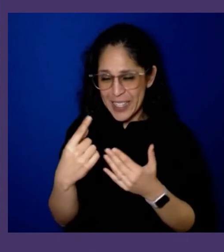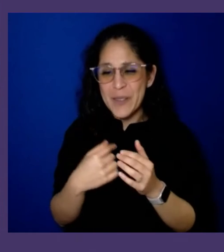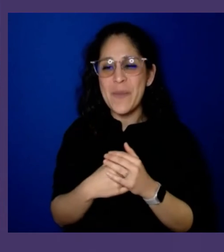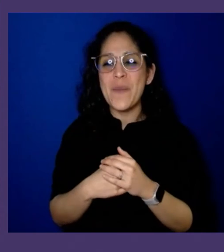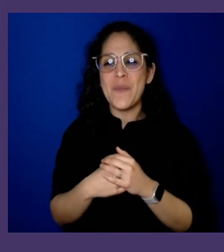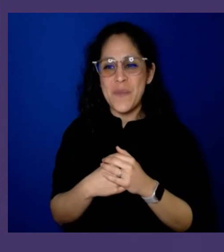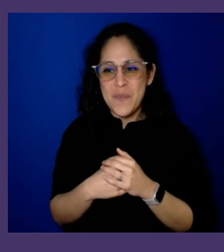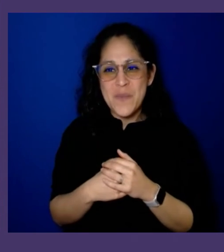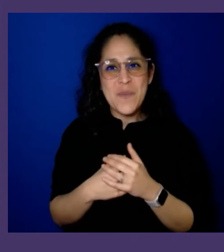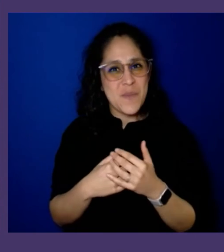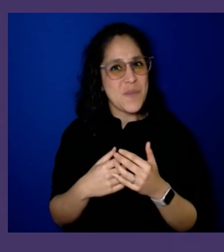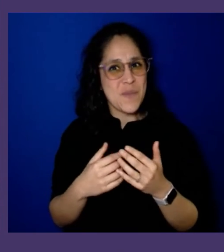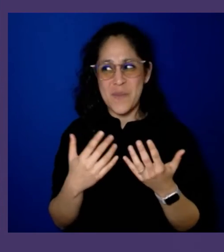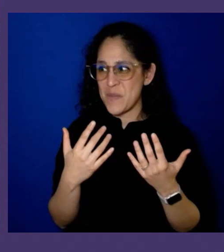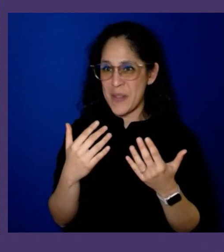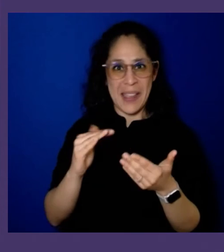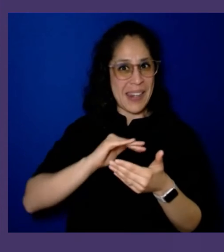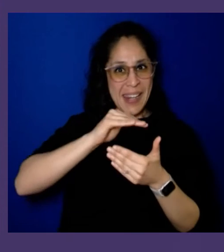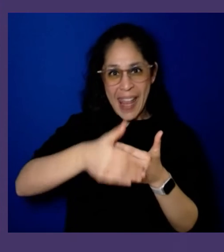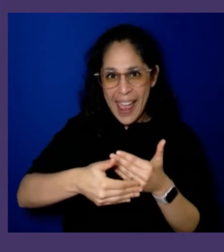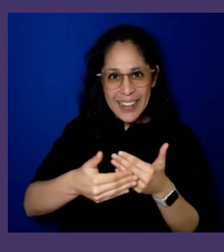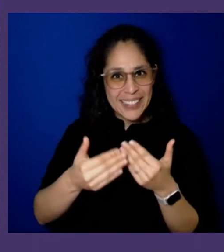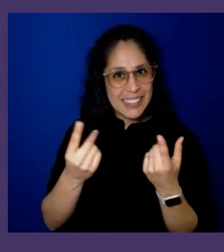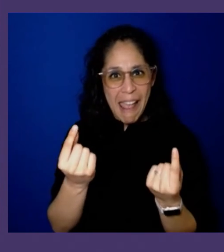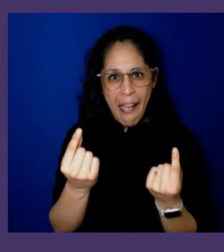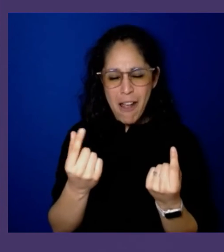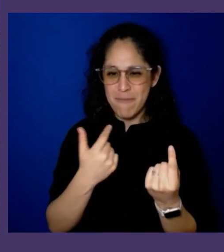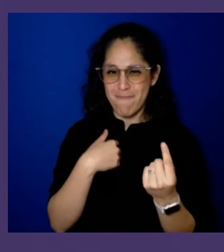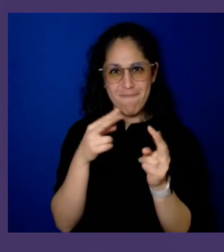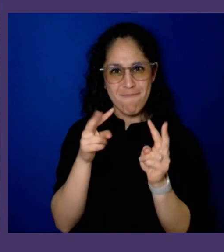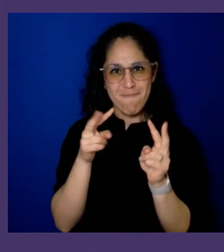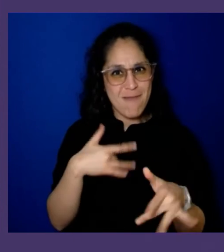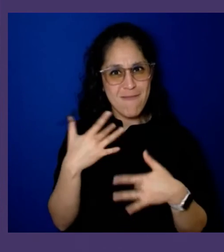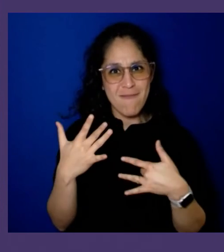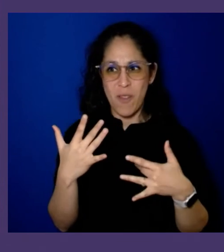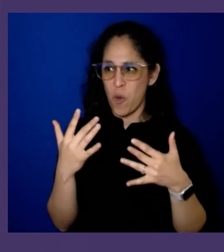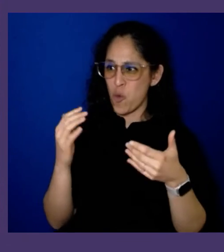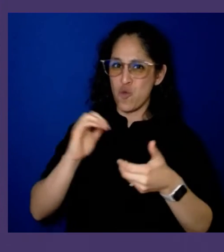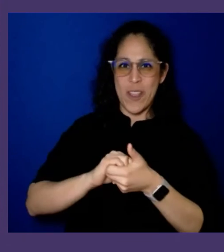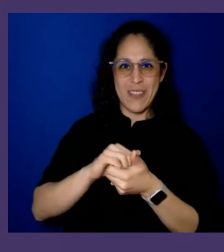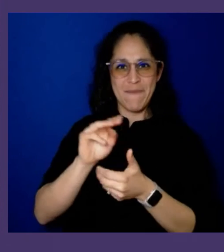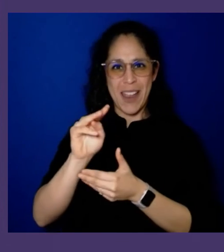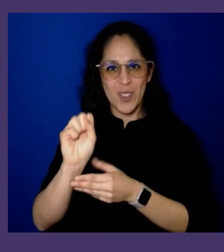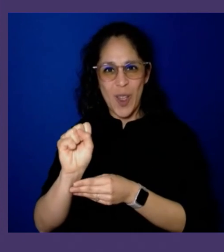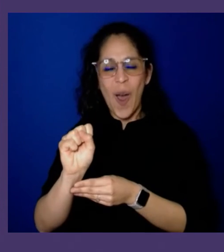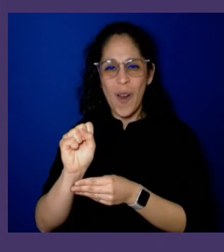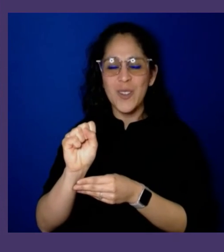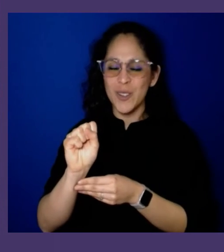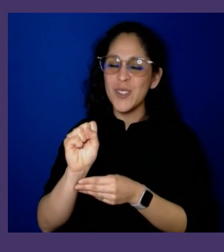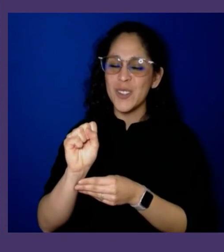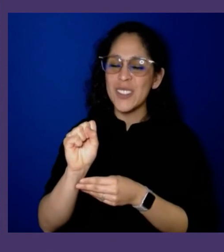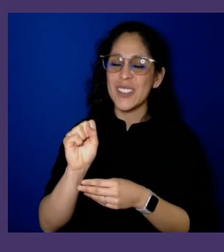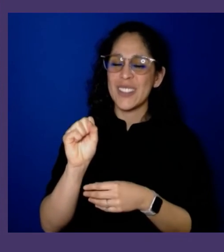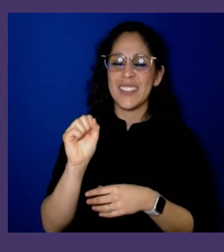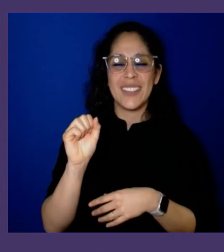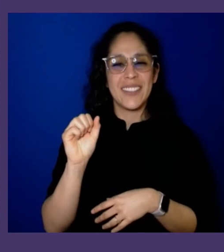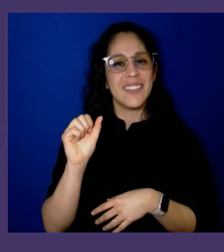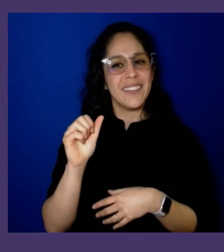the next step with Microsoft, which will be the design sprint.